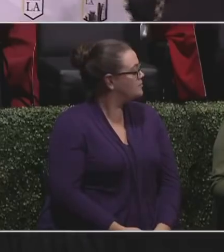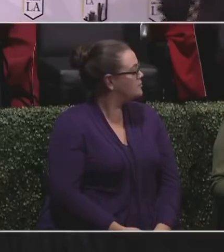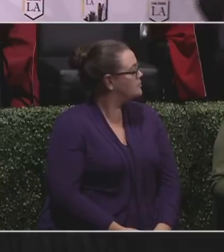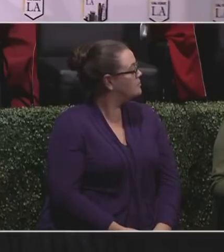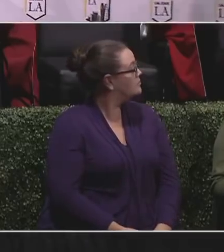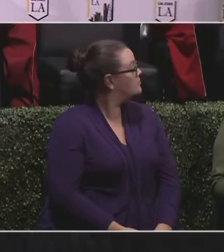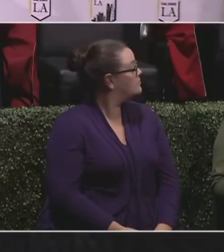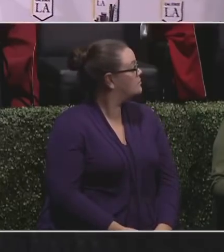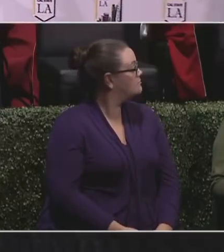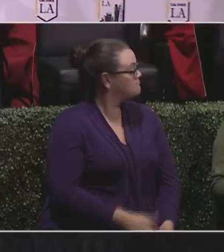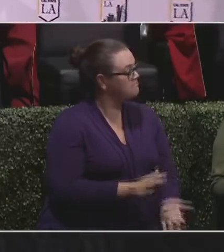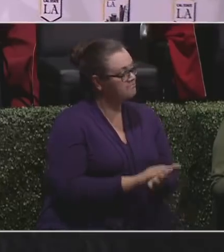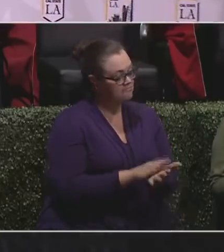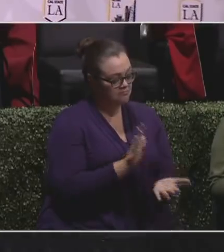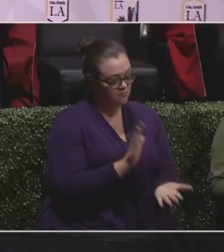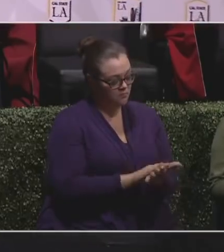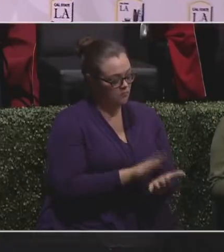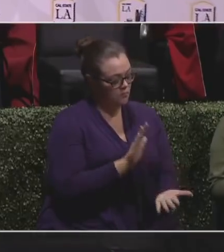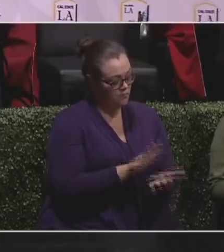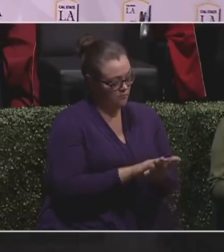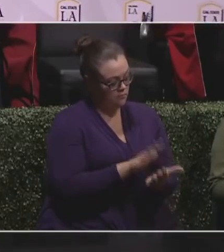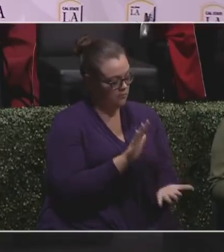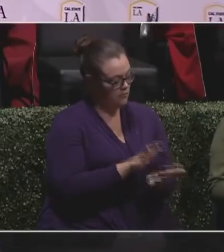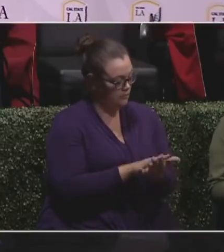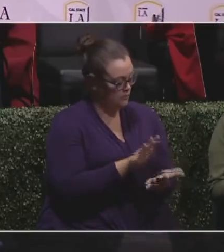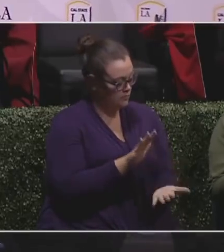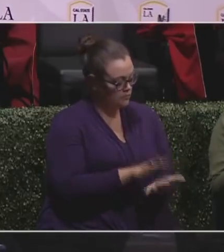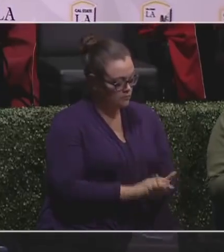BARBARA, AND A CERTIFICATE IN MANAGEMENT PLEASE JOIN ME IN WELCOMING MR. DE LA ROCHA.